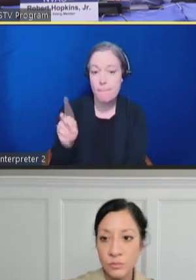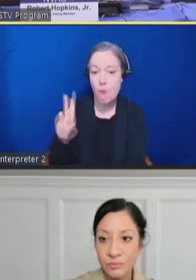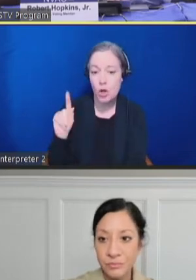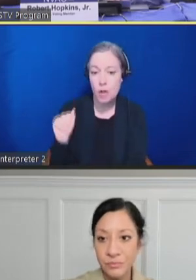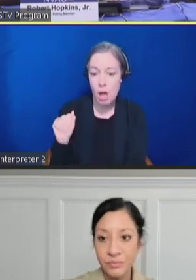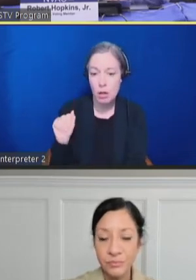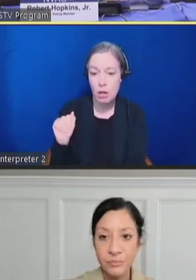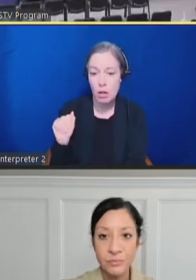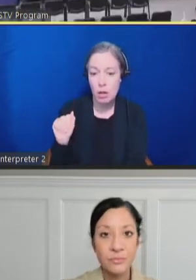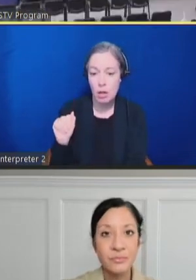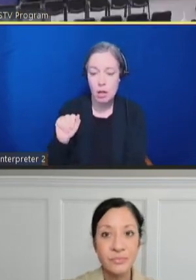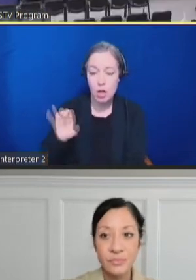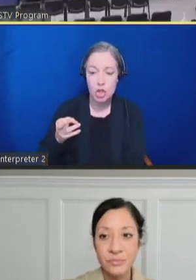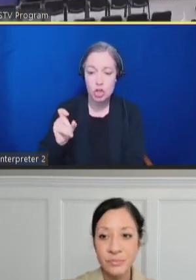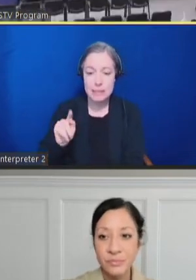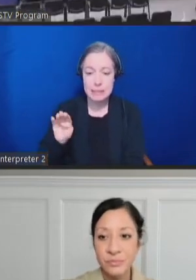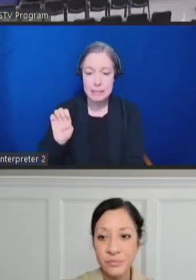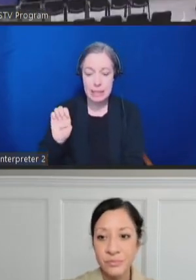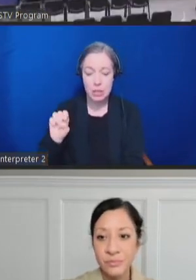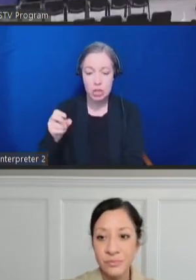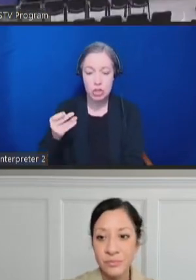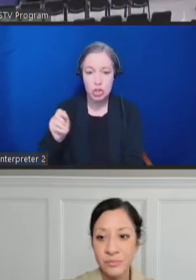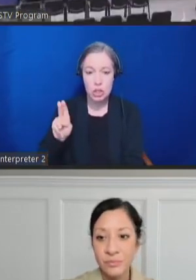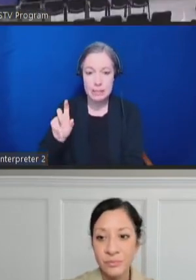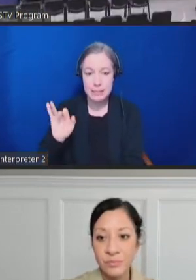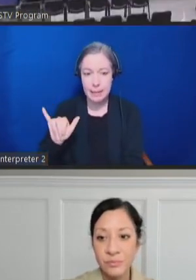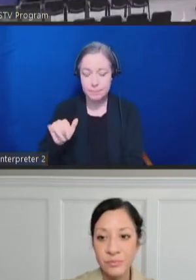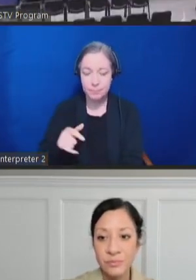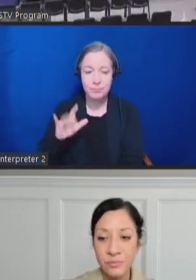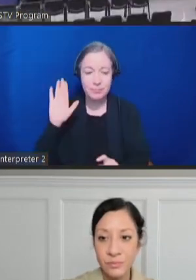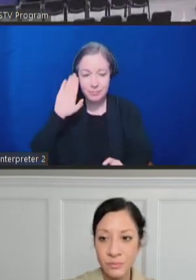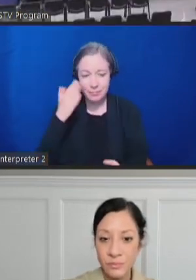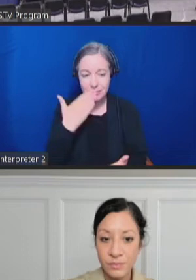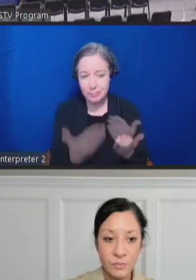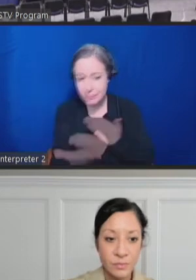Christine Oshansky: Hi. Good morning. Good afternoon, everyone. From BARDA,